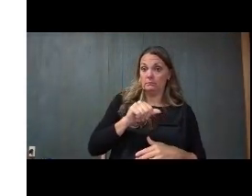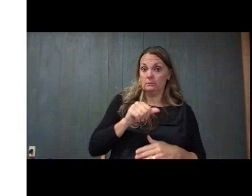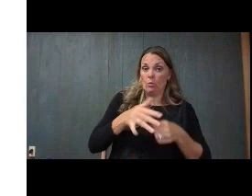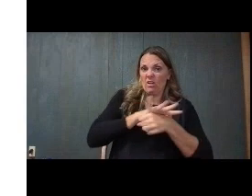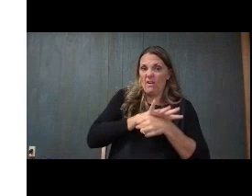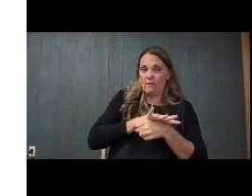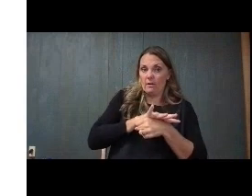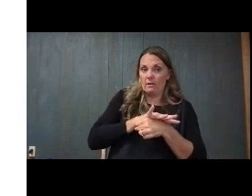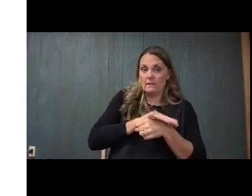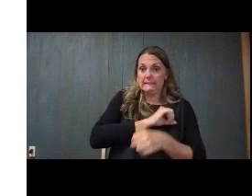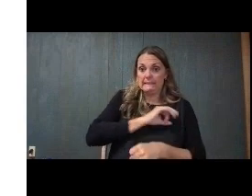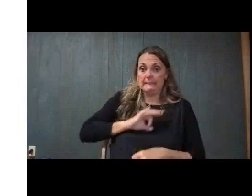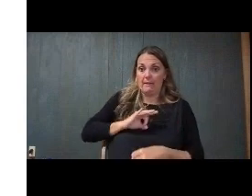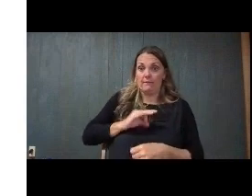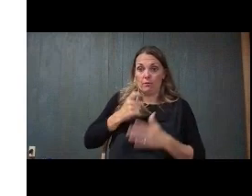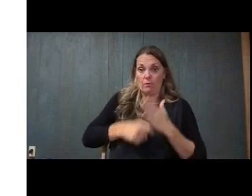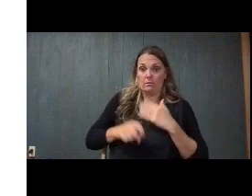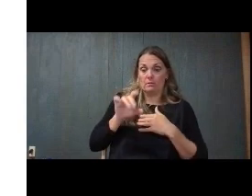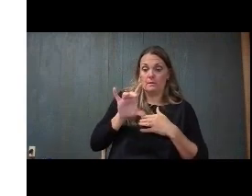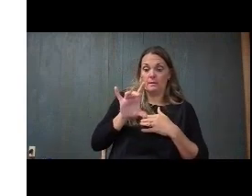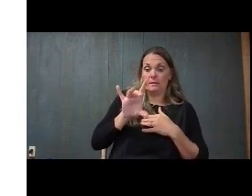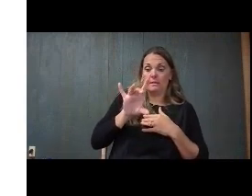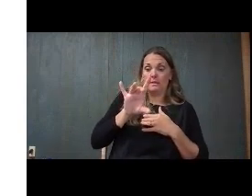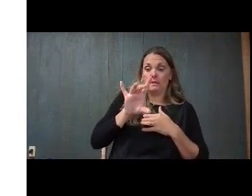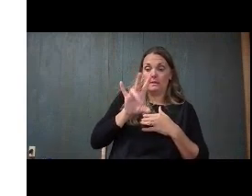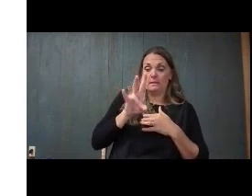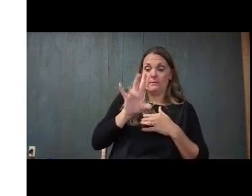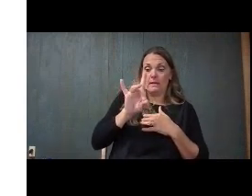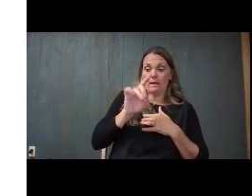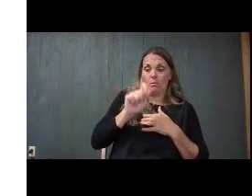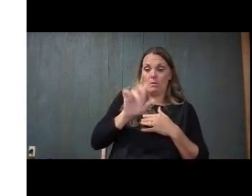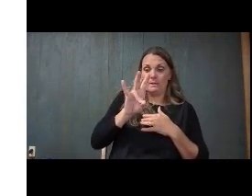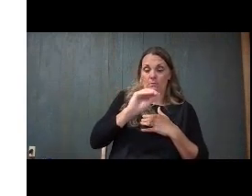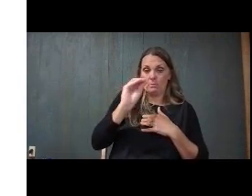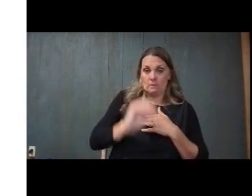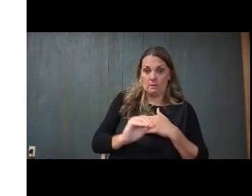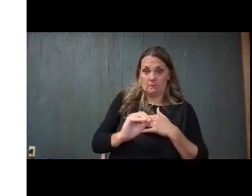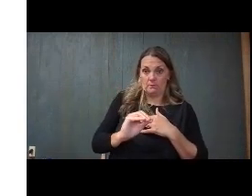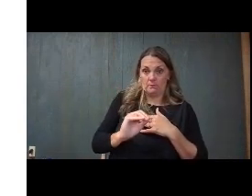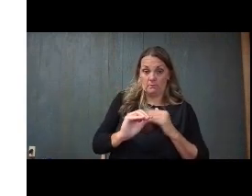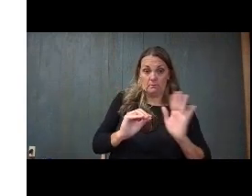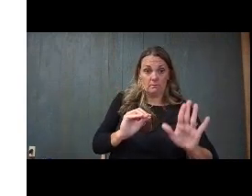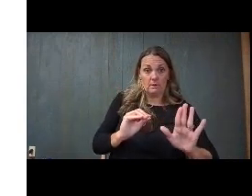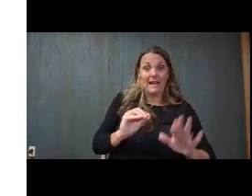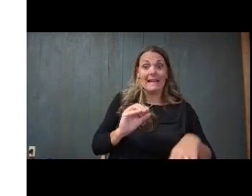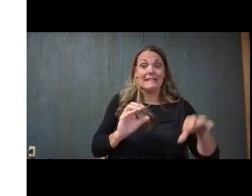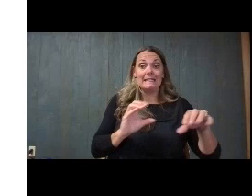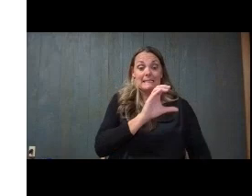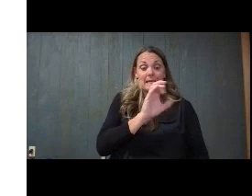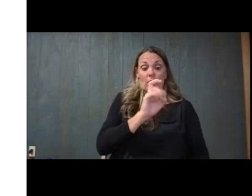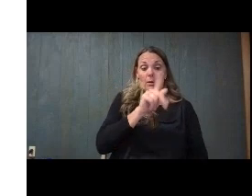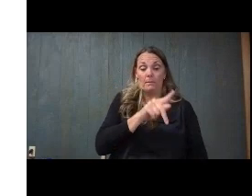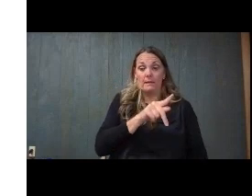staffing costs at 78.7%, and the CRP is responsible for